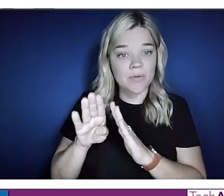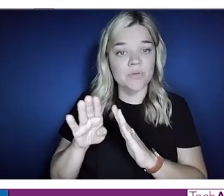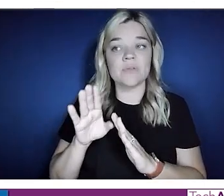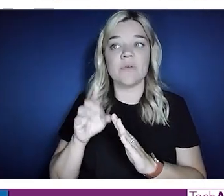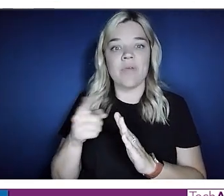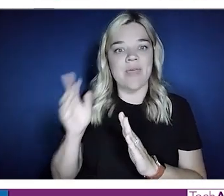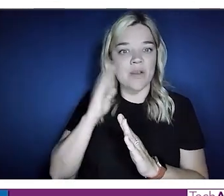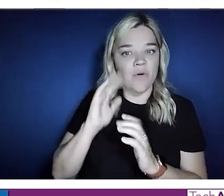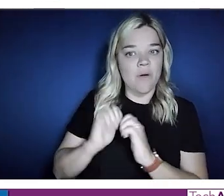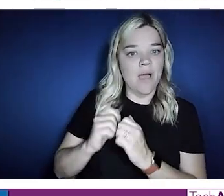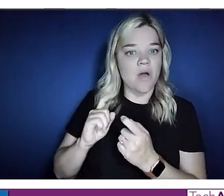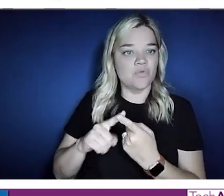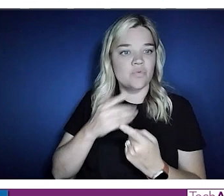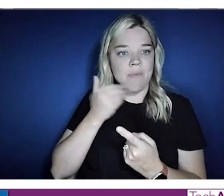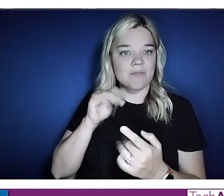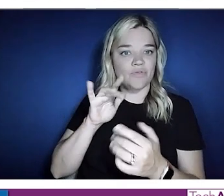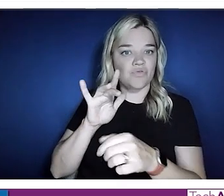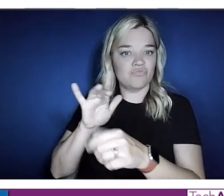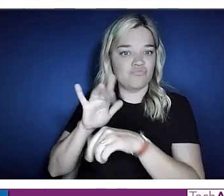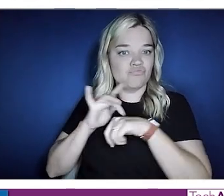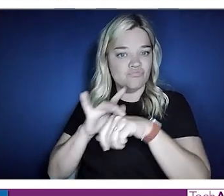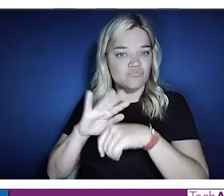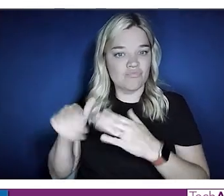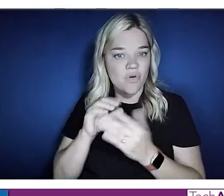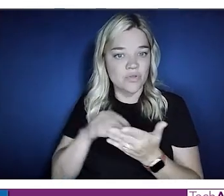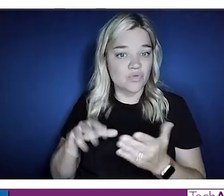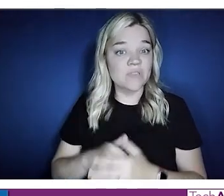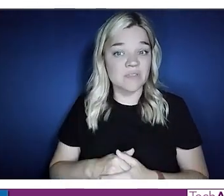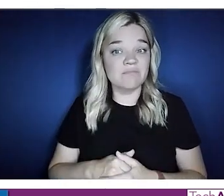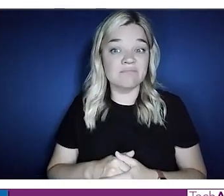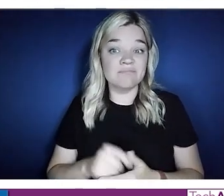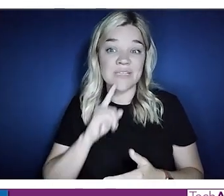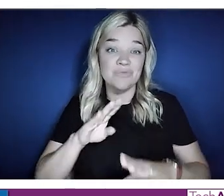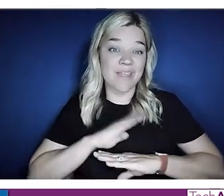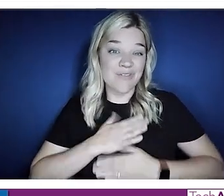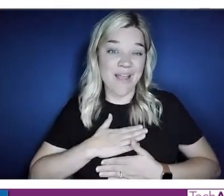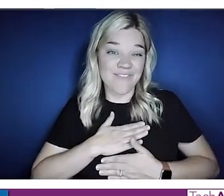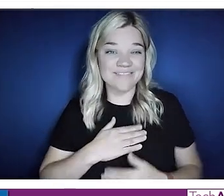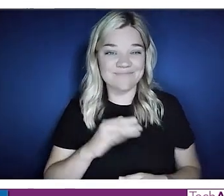how to best reach all of these students. It's really, really gratifying. I really enjoy it.